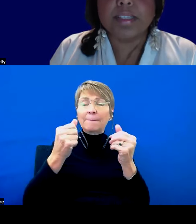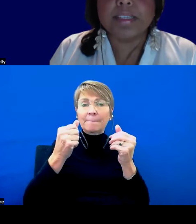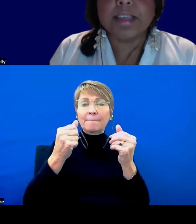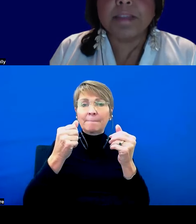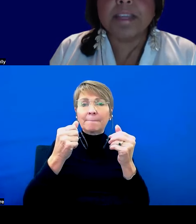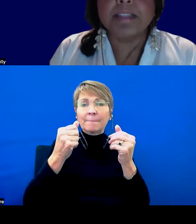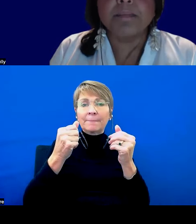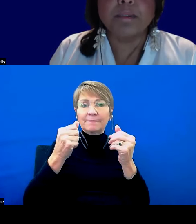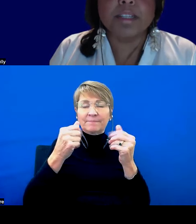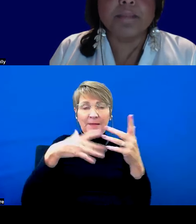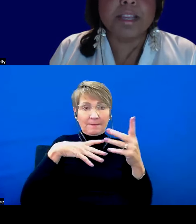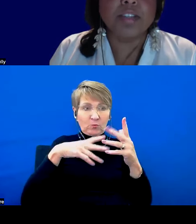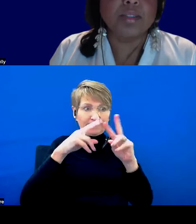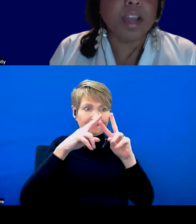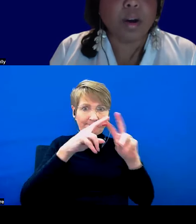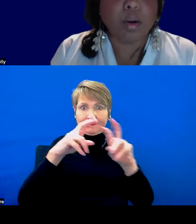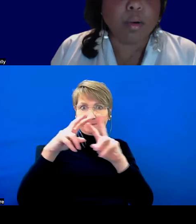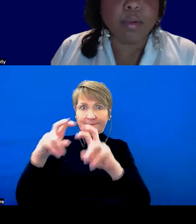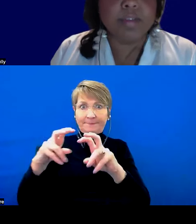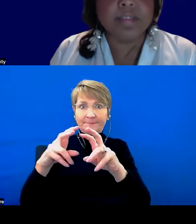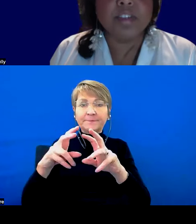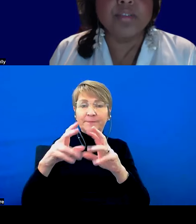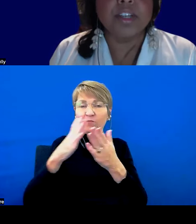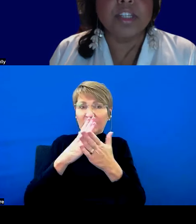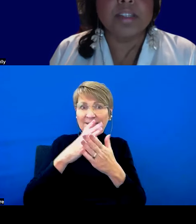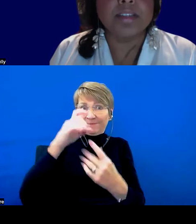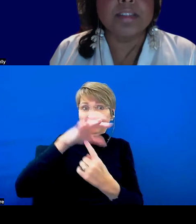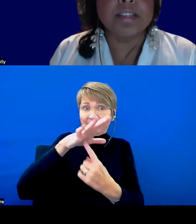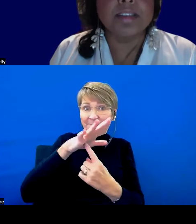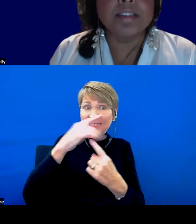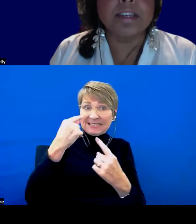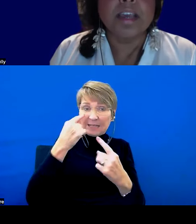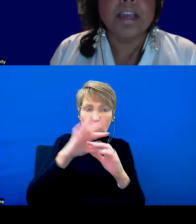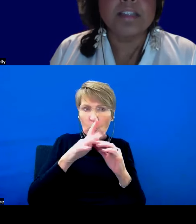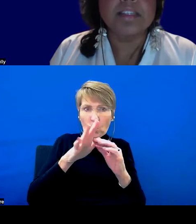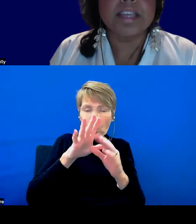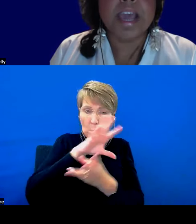examined, it's important to make sure that all of the visual functions are assessed to see how